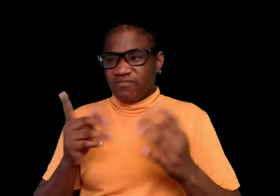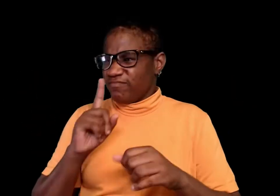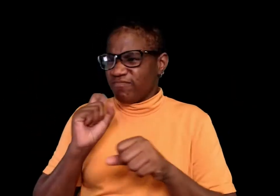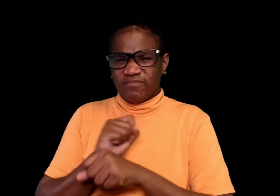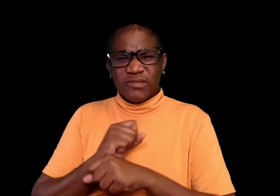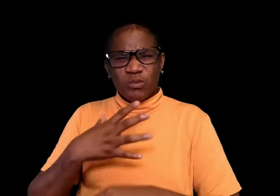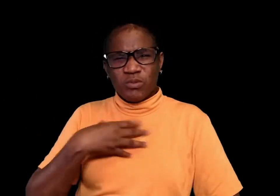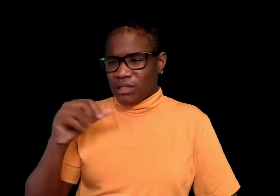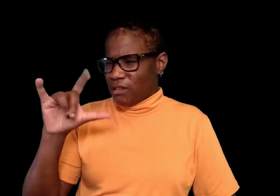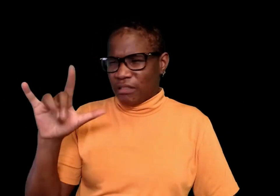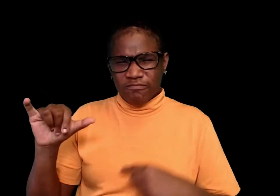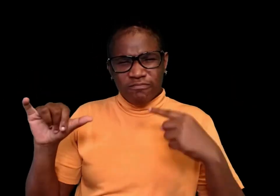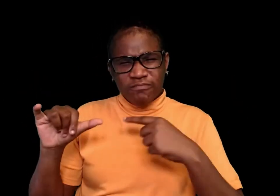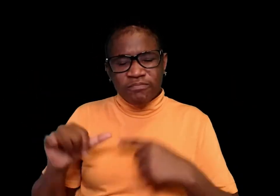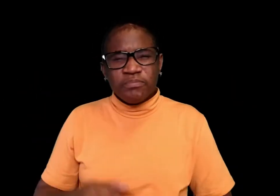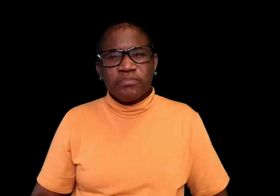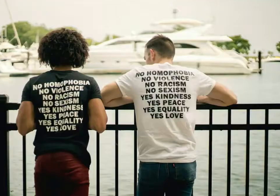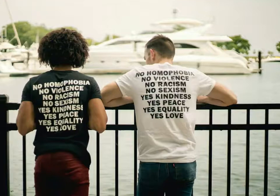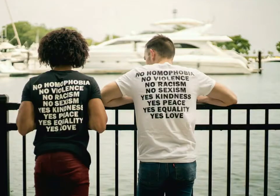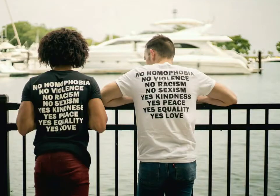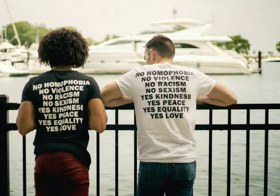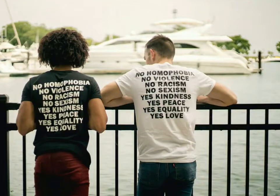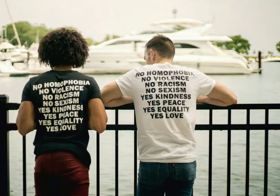What is a true white ally?